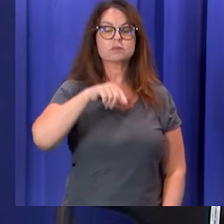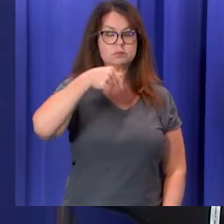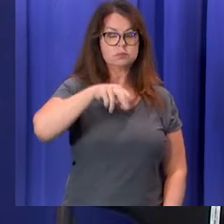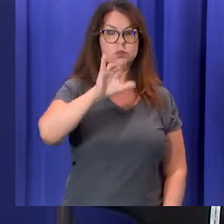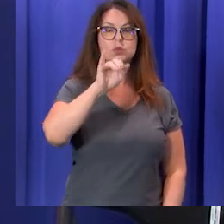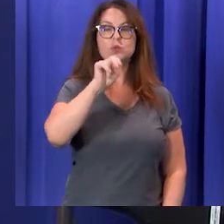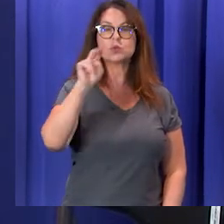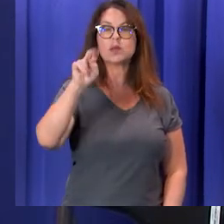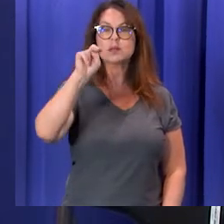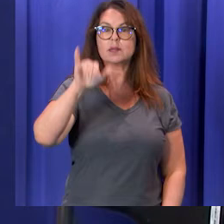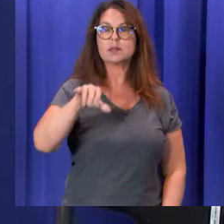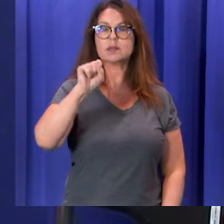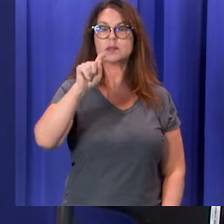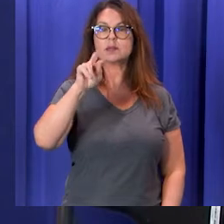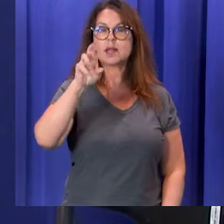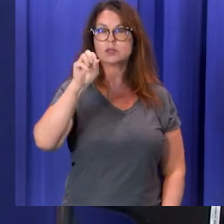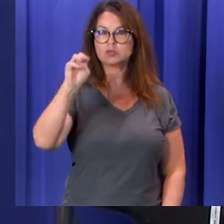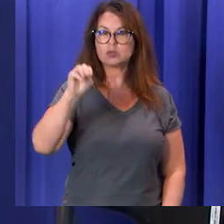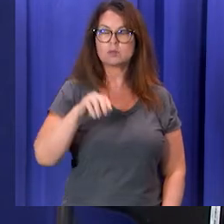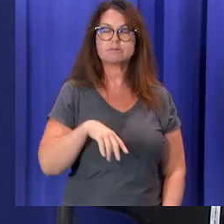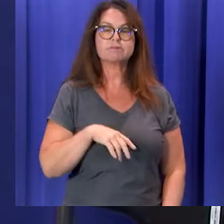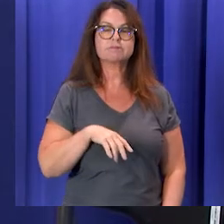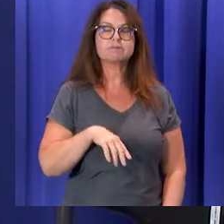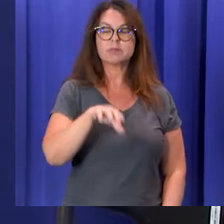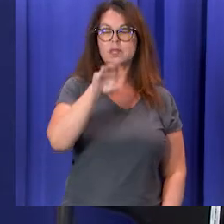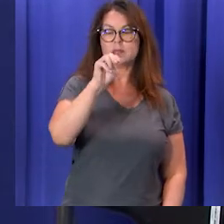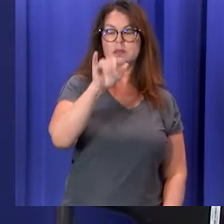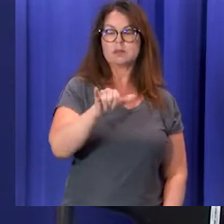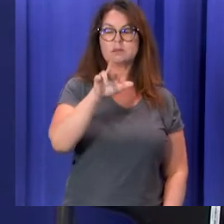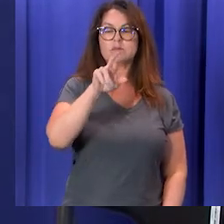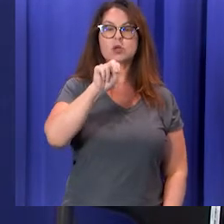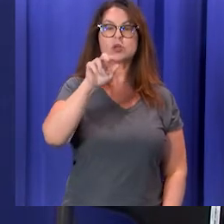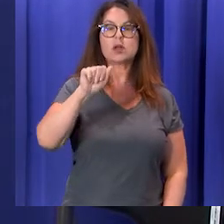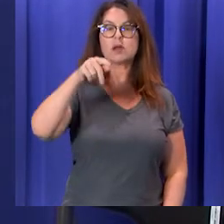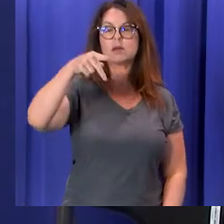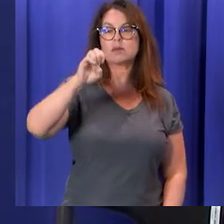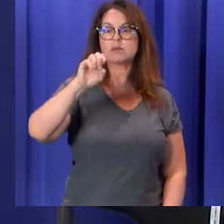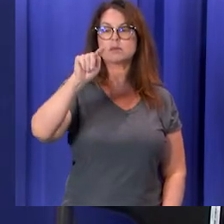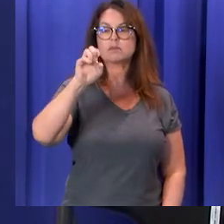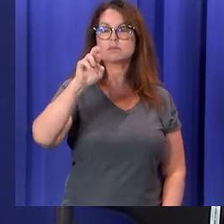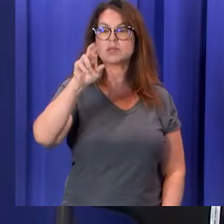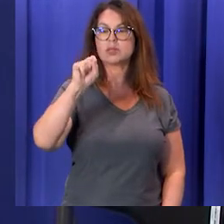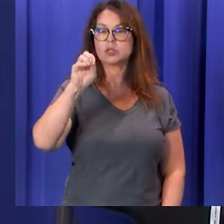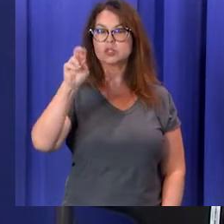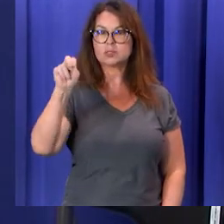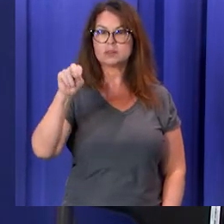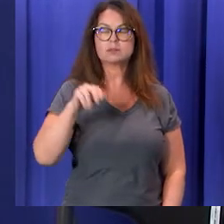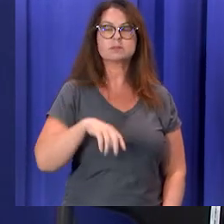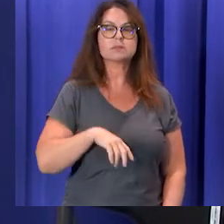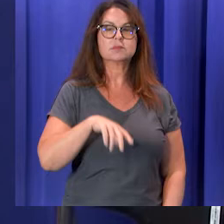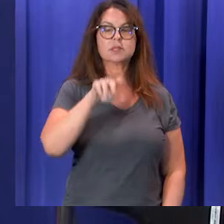Quinn Nystrom, Crow Wing County; Myrna Peterson, Itasca County;